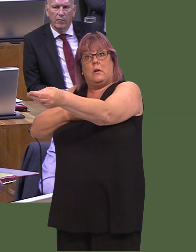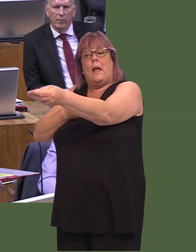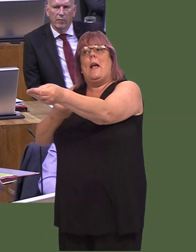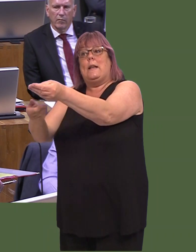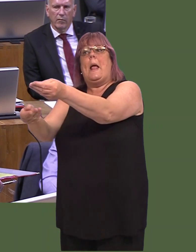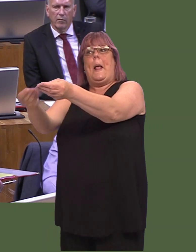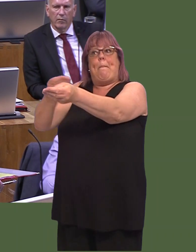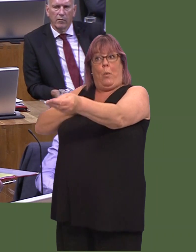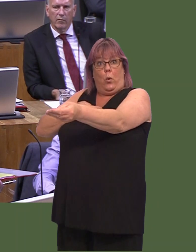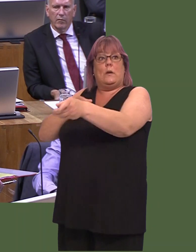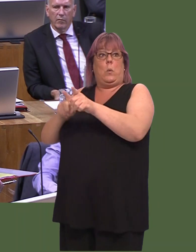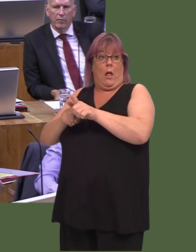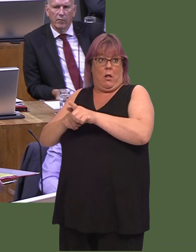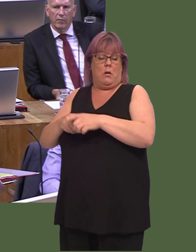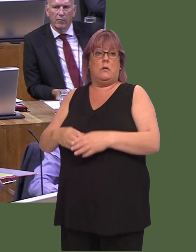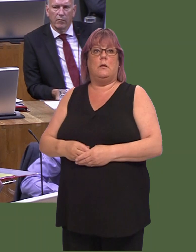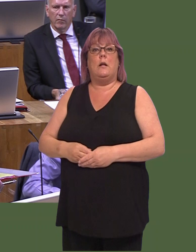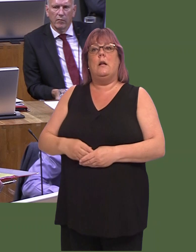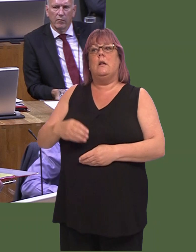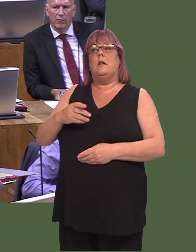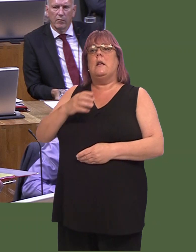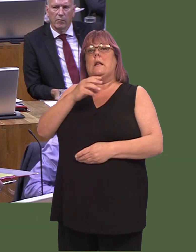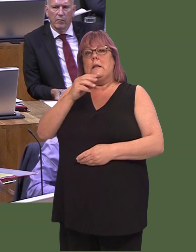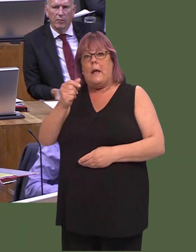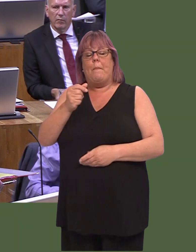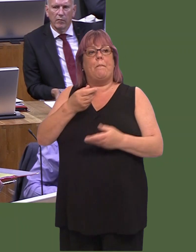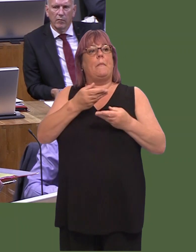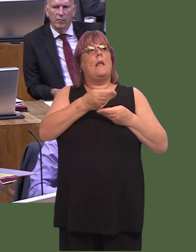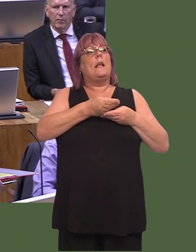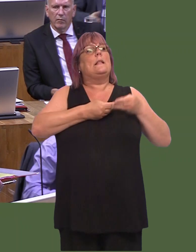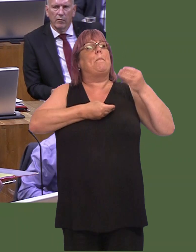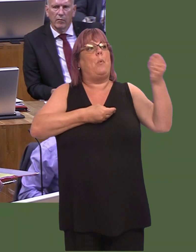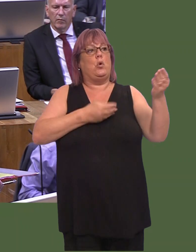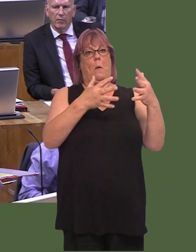Certainly, a small but significant amount of steel is exported to the US, where the